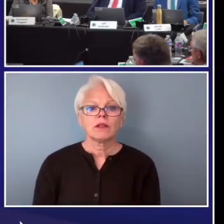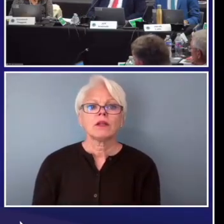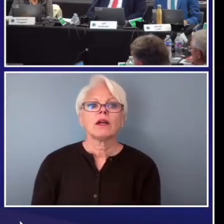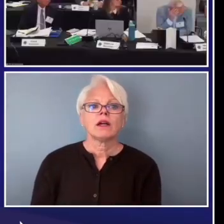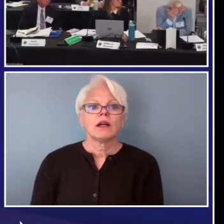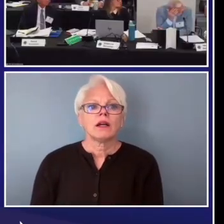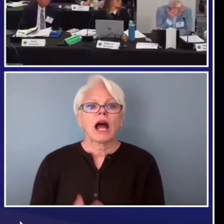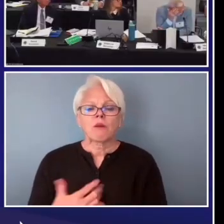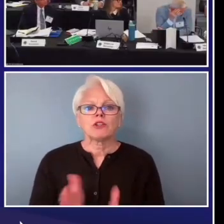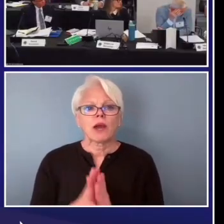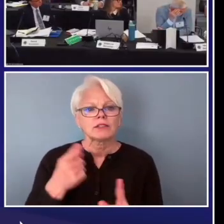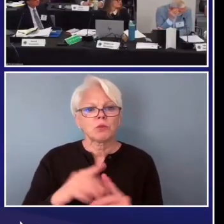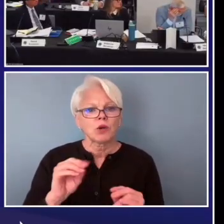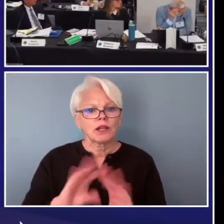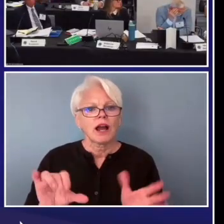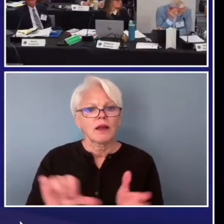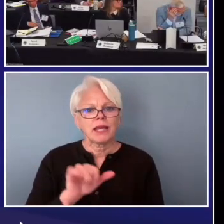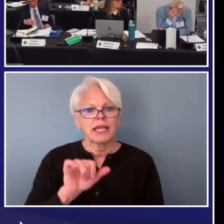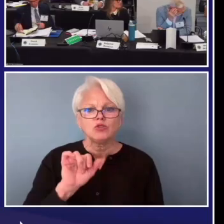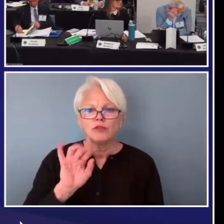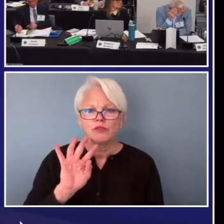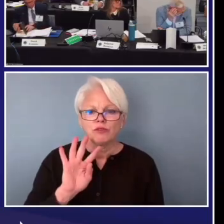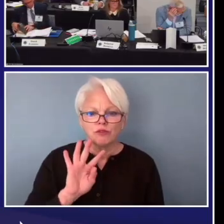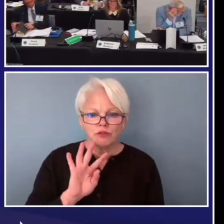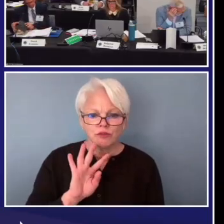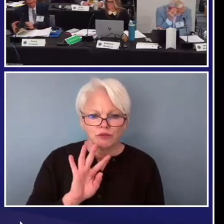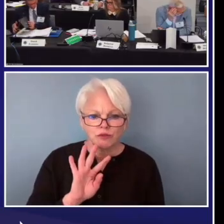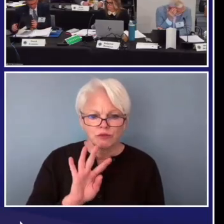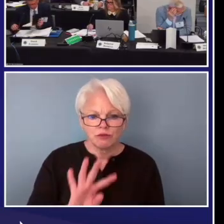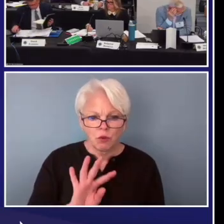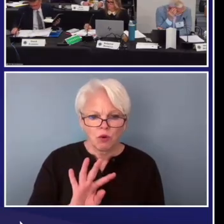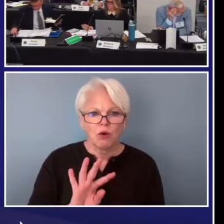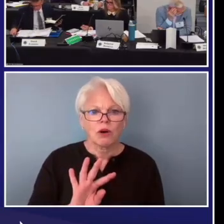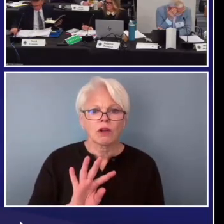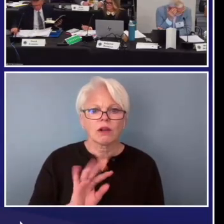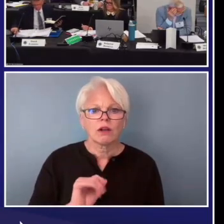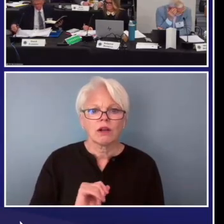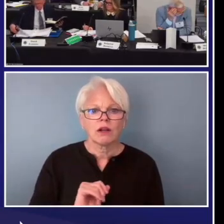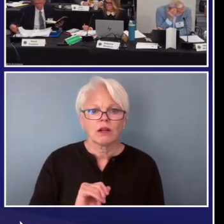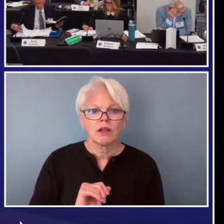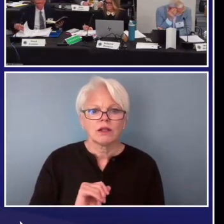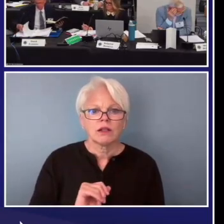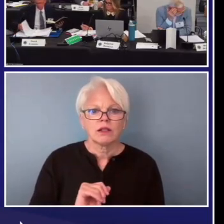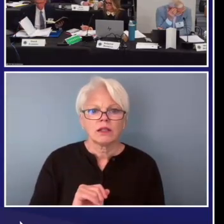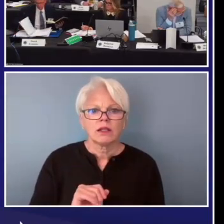page 4 submullet for otherwise undermine the integrity of title